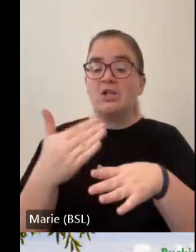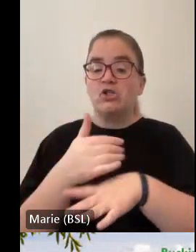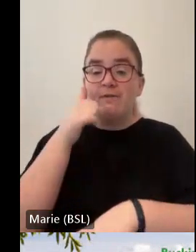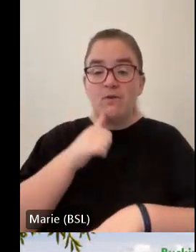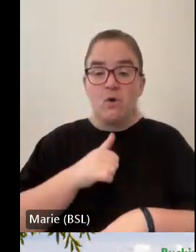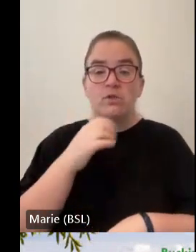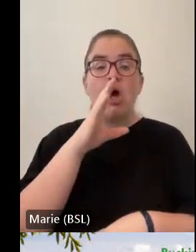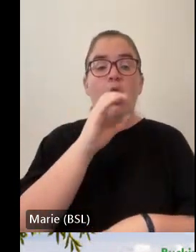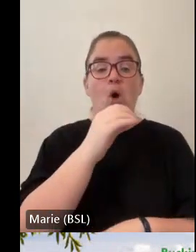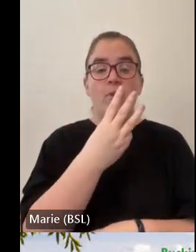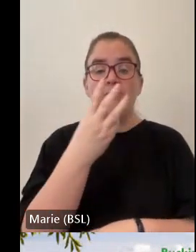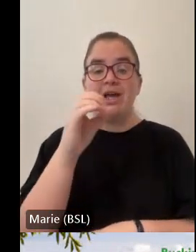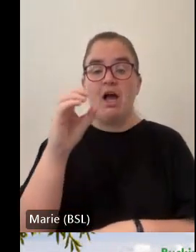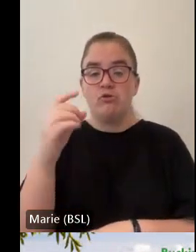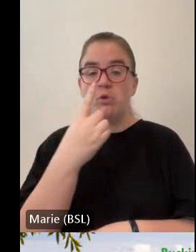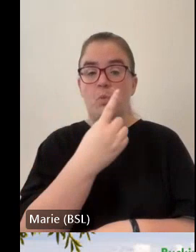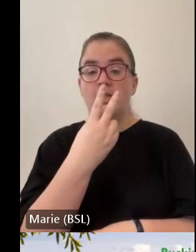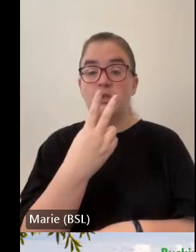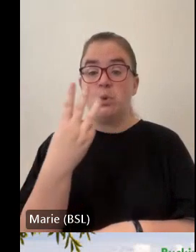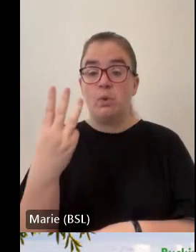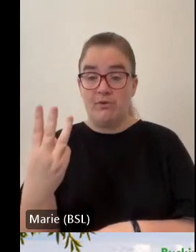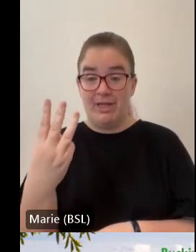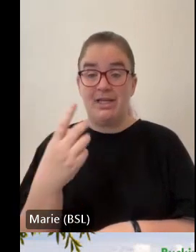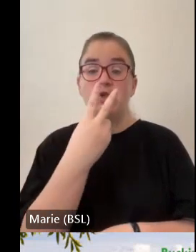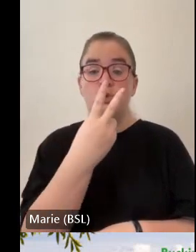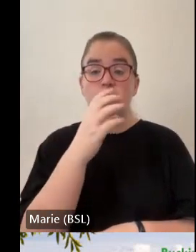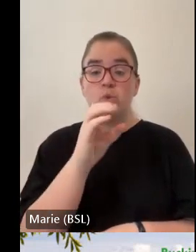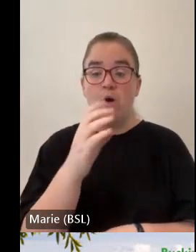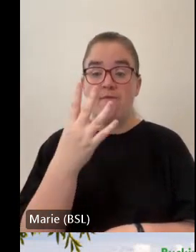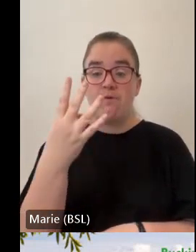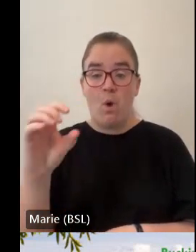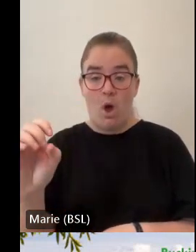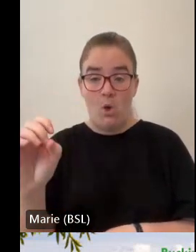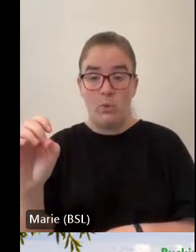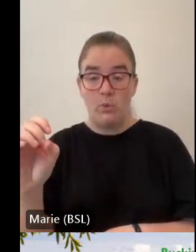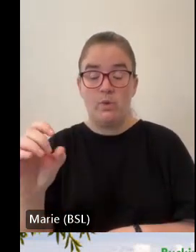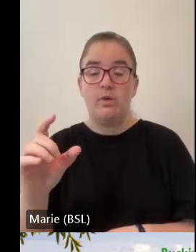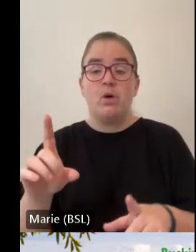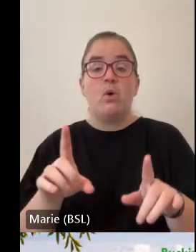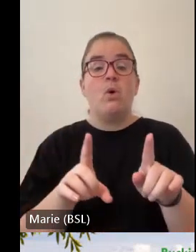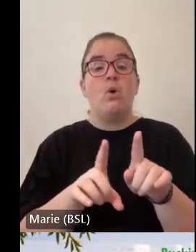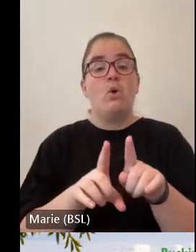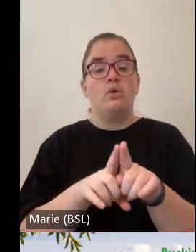03 hundred 1232040 and as we said earlier, if you've lost